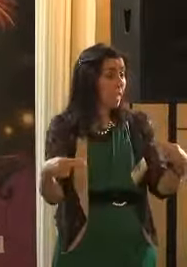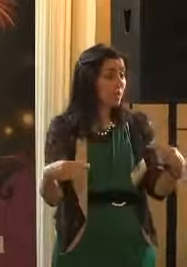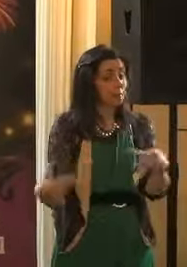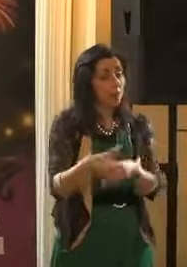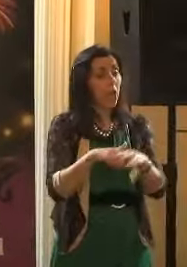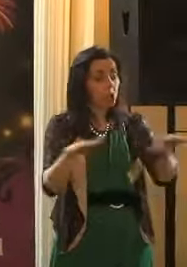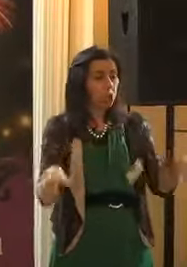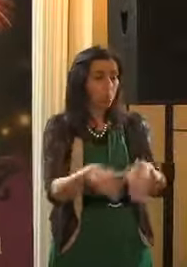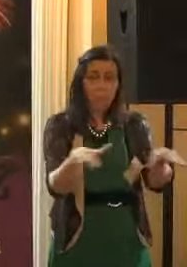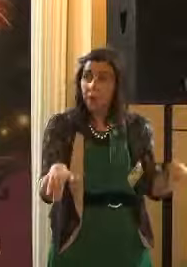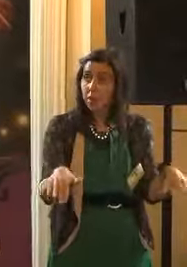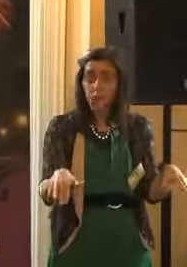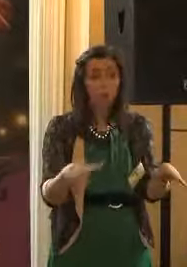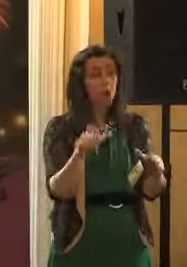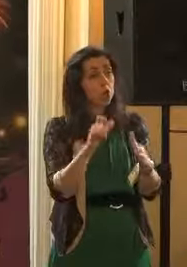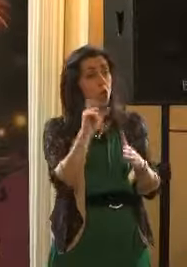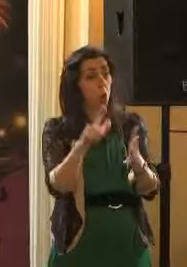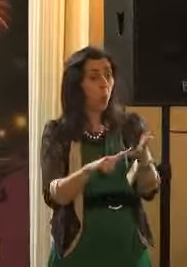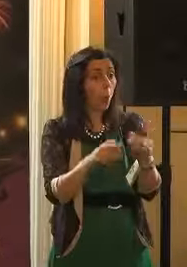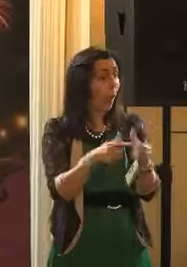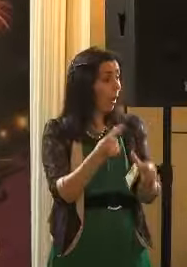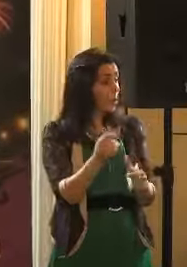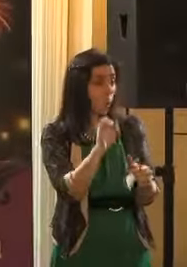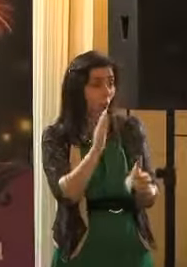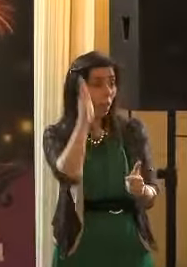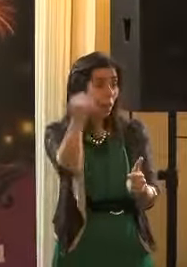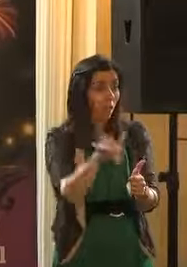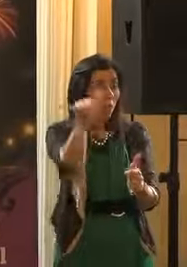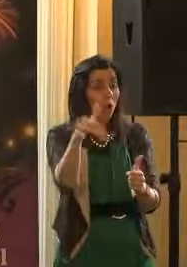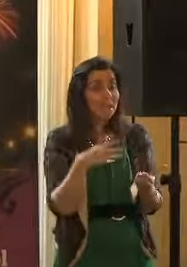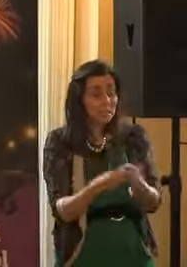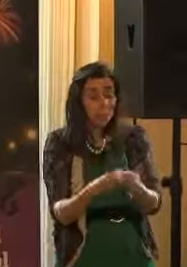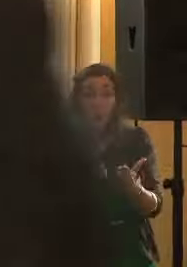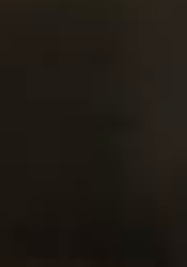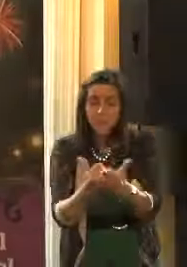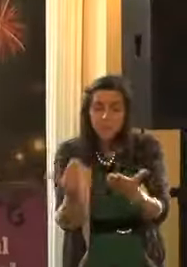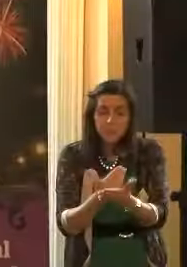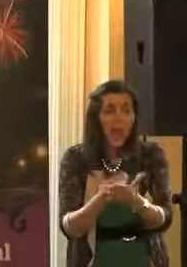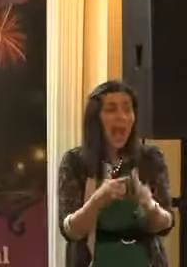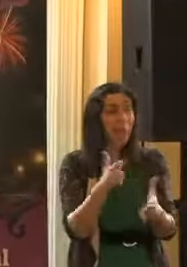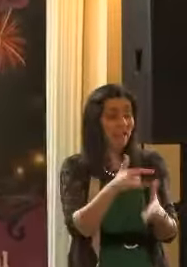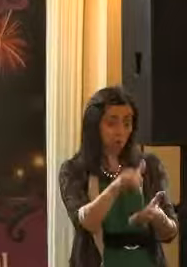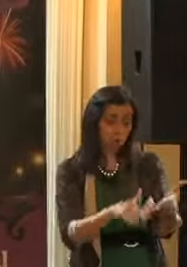Her swimming is going to take her to Puerto Rico, so she needed some money so we helped her put an application in